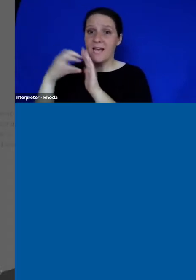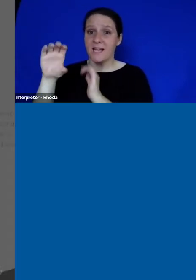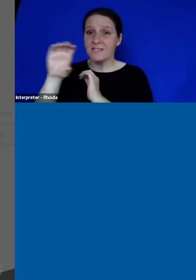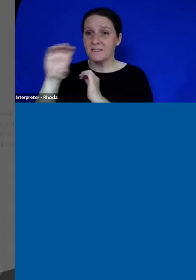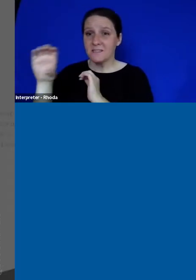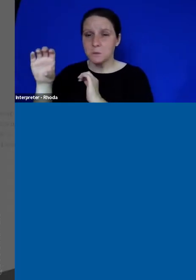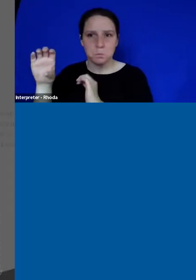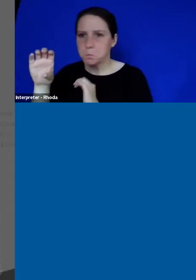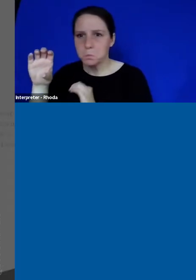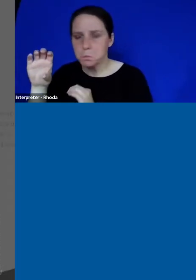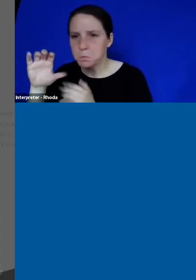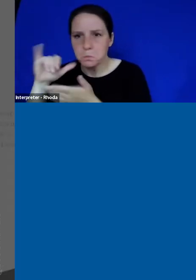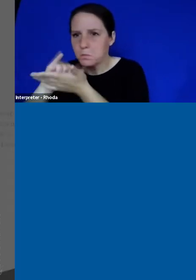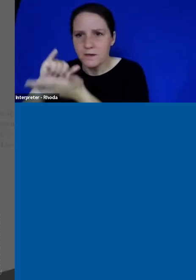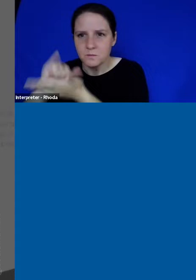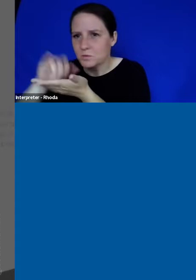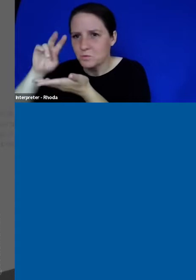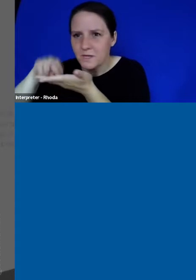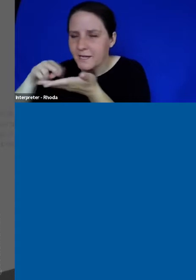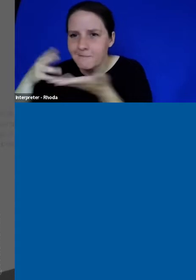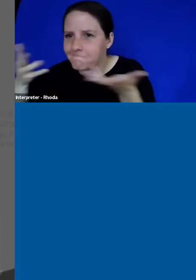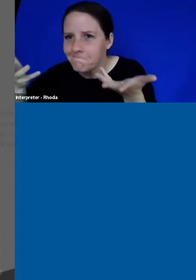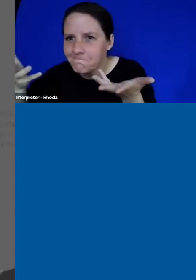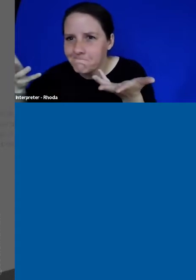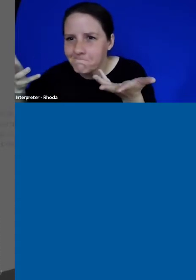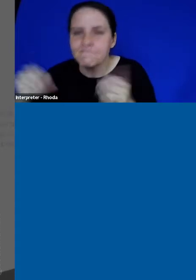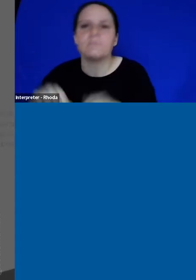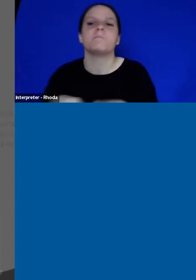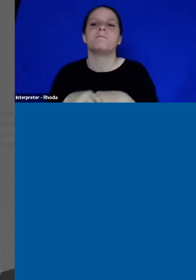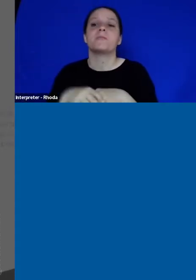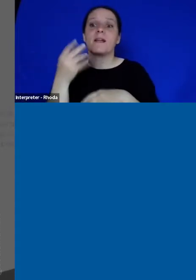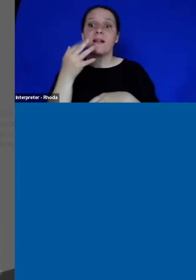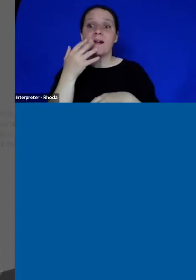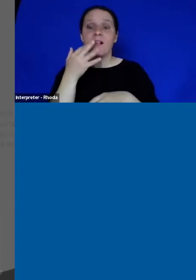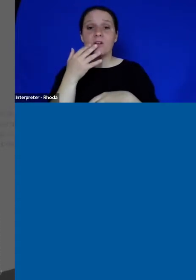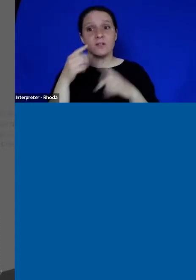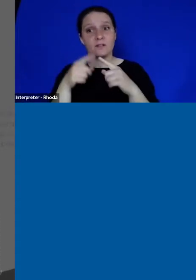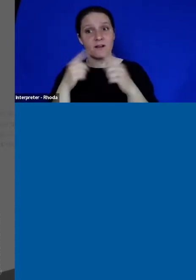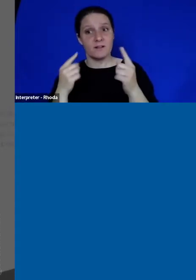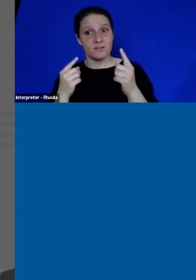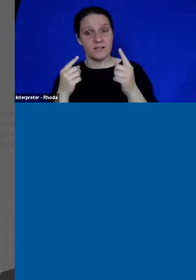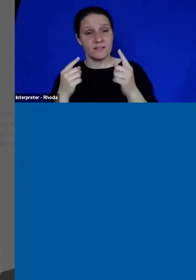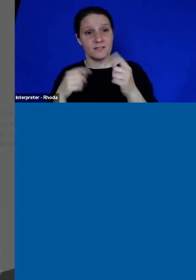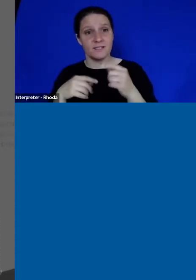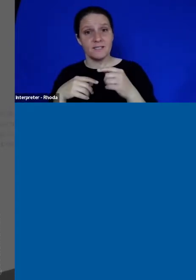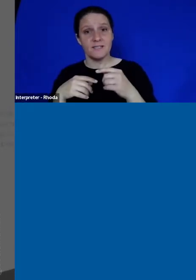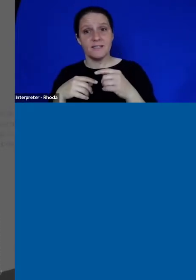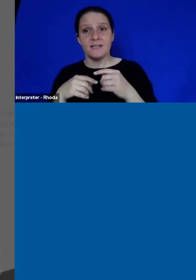When we are talking about color contrast, it's not necessarily like opposite ends of the color wheel contrast,